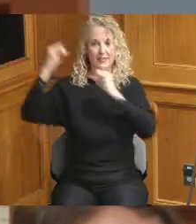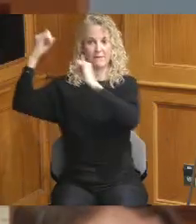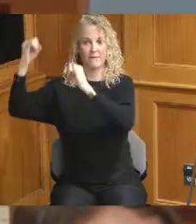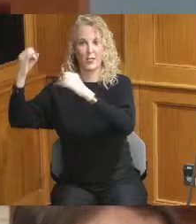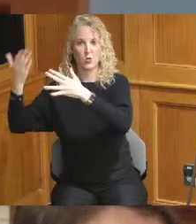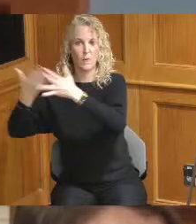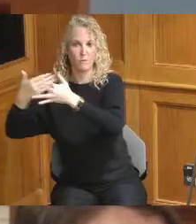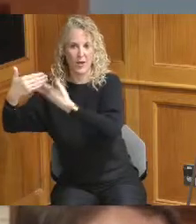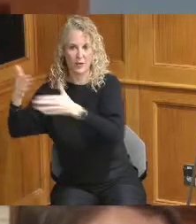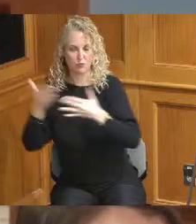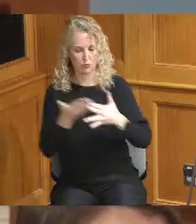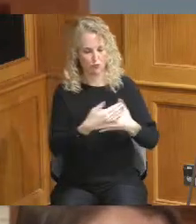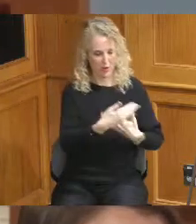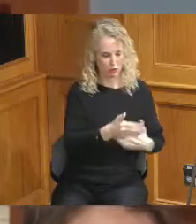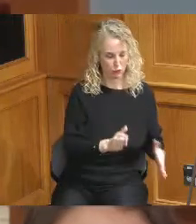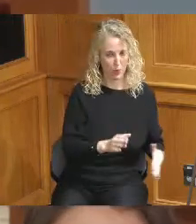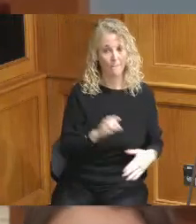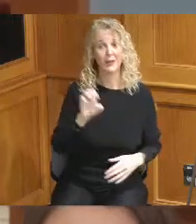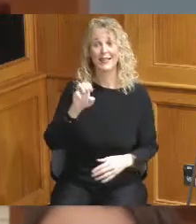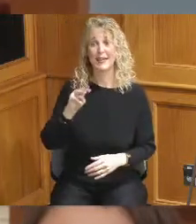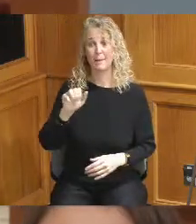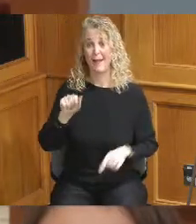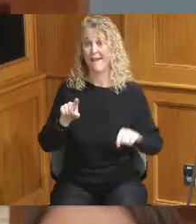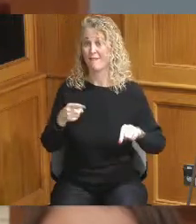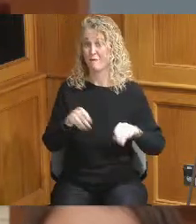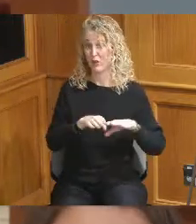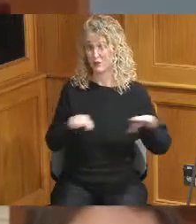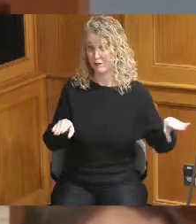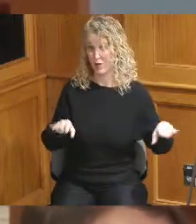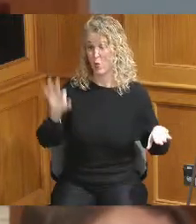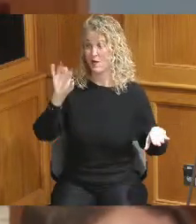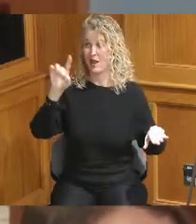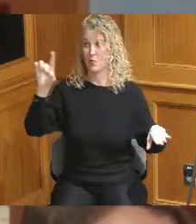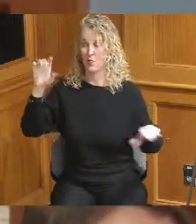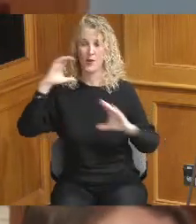example but yes EMA will be on the first floor and then Communication Center on the second floor